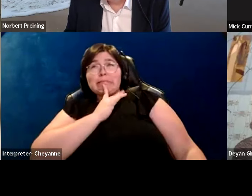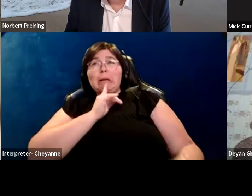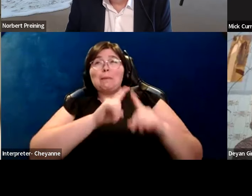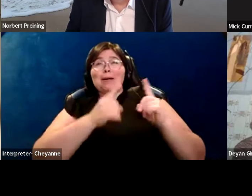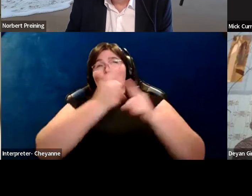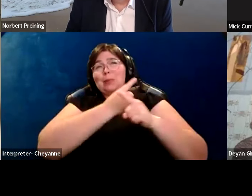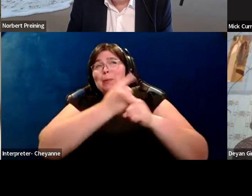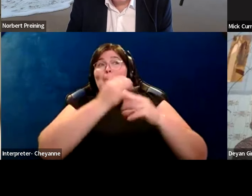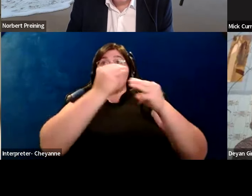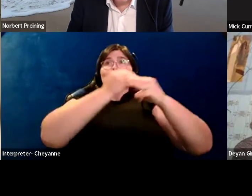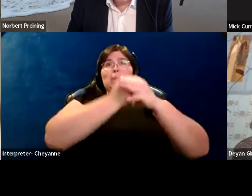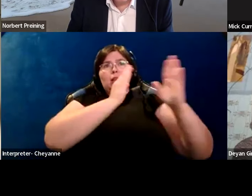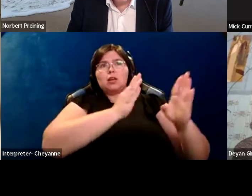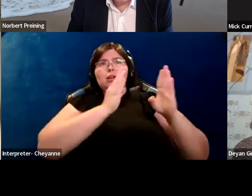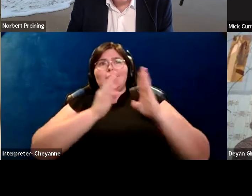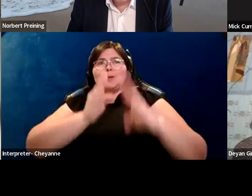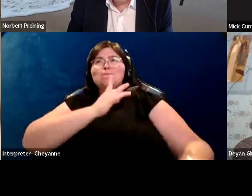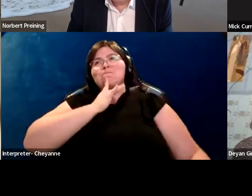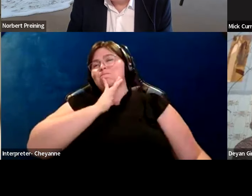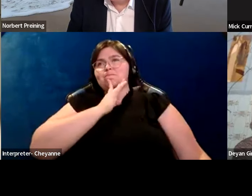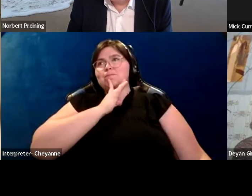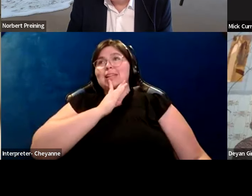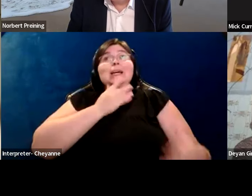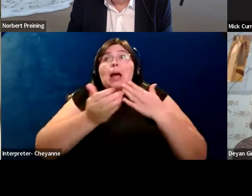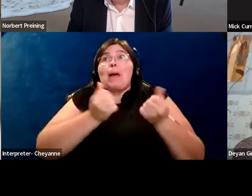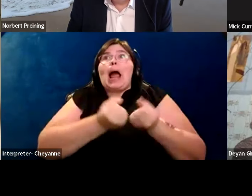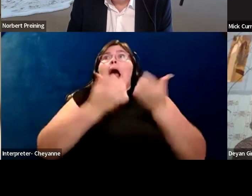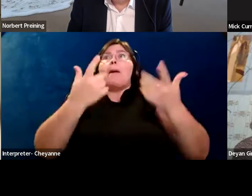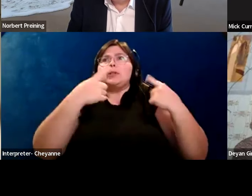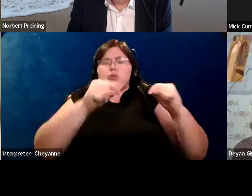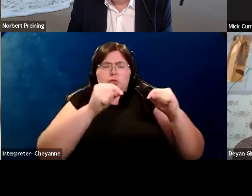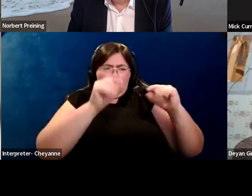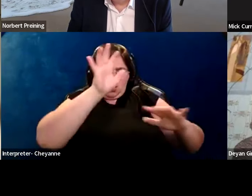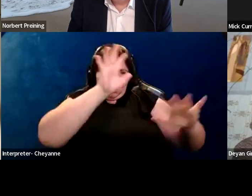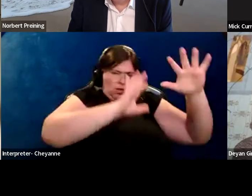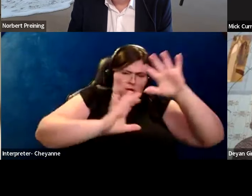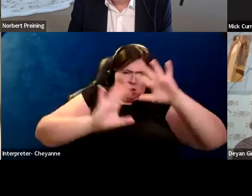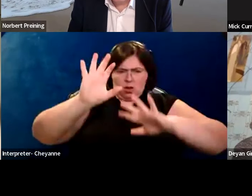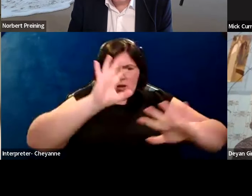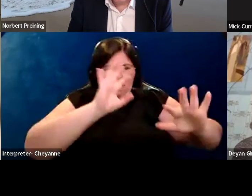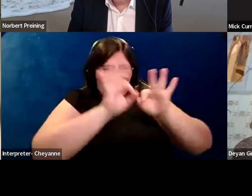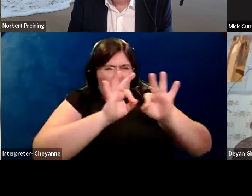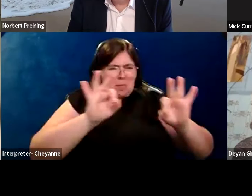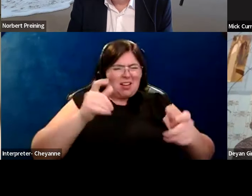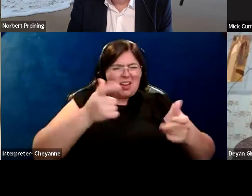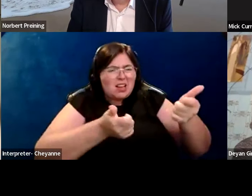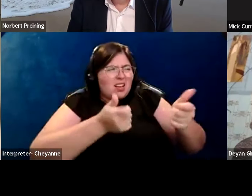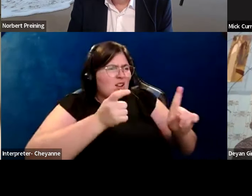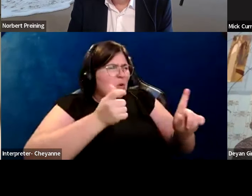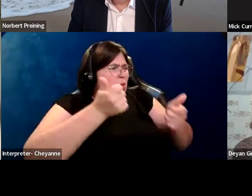And even no matter how much you try to explore the formula, you still can't figure out which part is subscript,